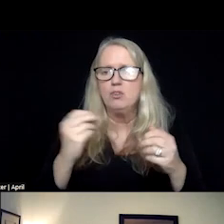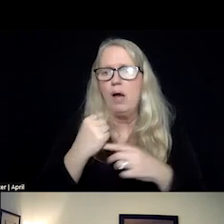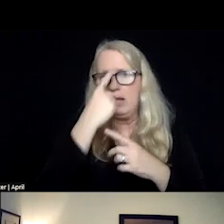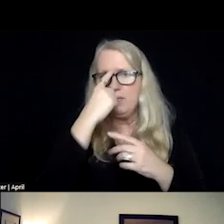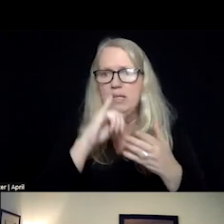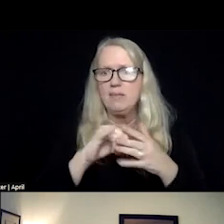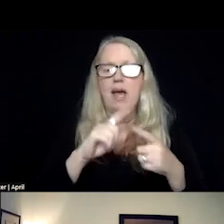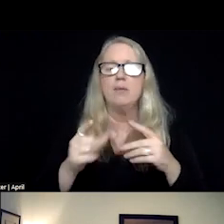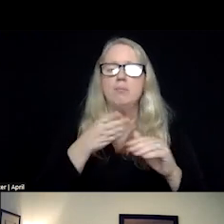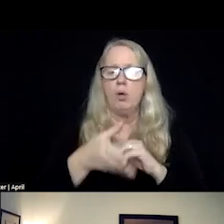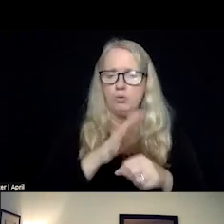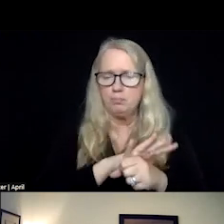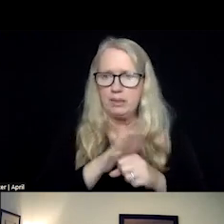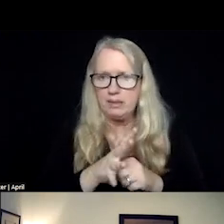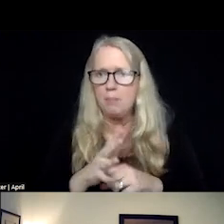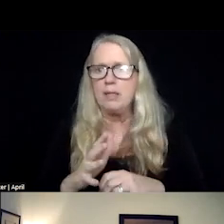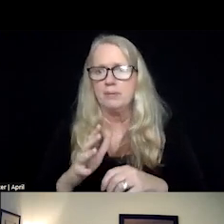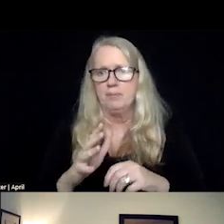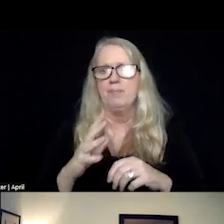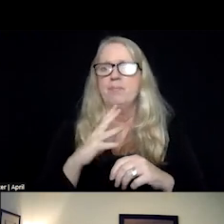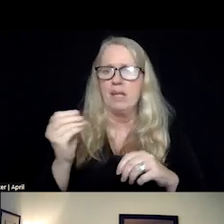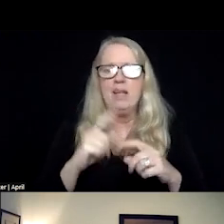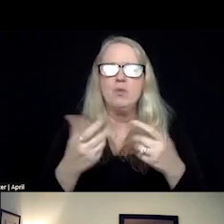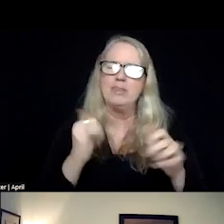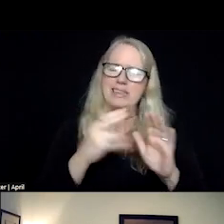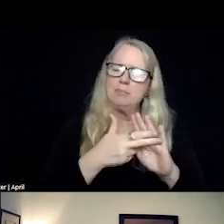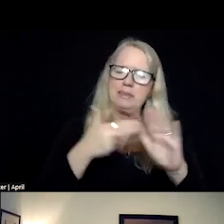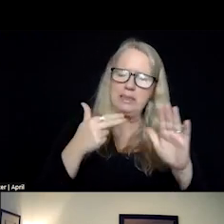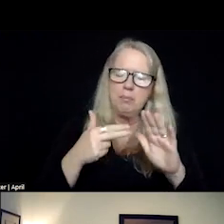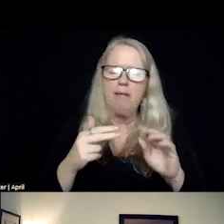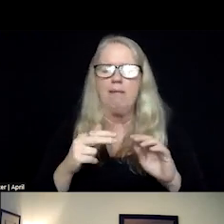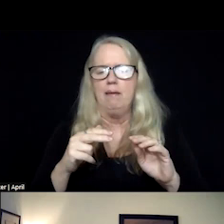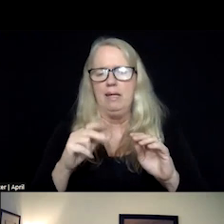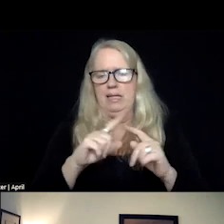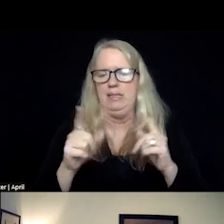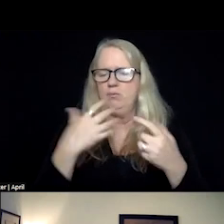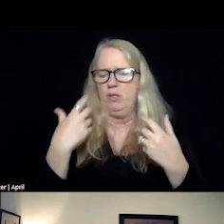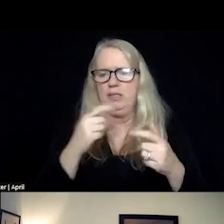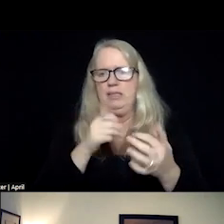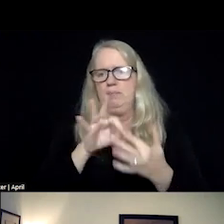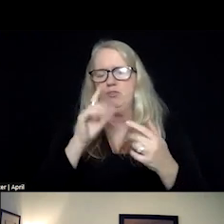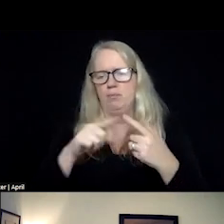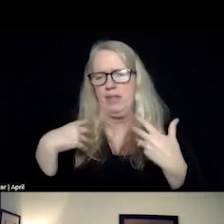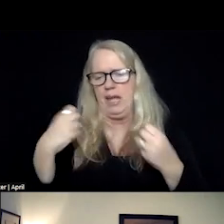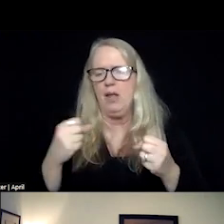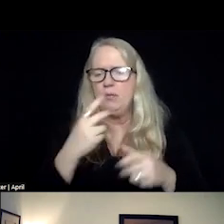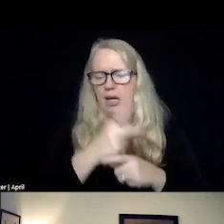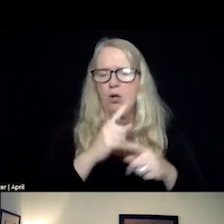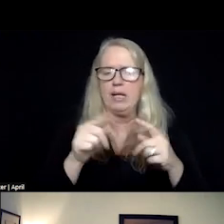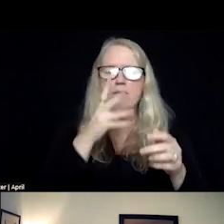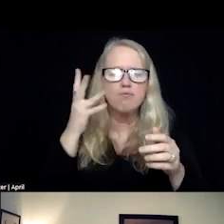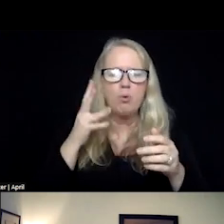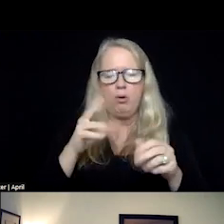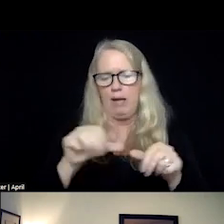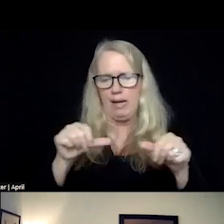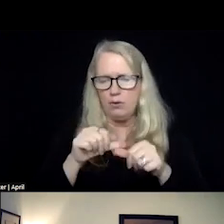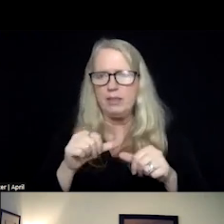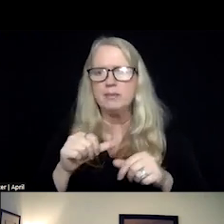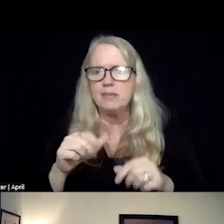I THINK POST-PANDEMIC, THERE IS STILL STIGMA SEEKING HEALTHCARE